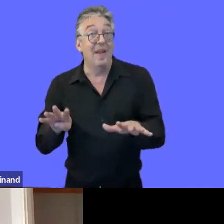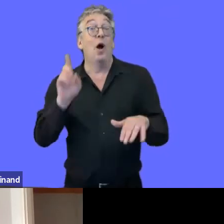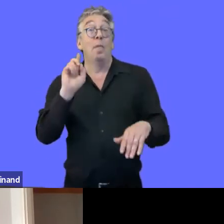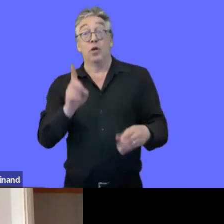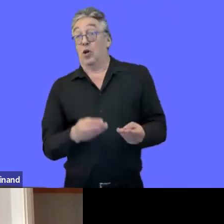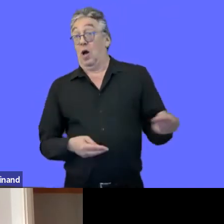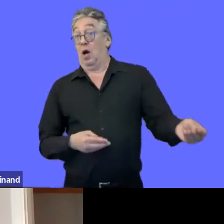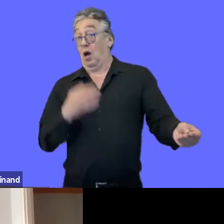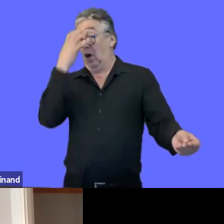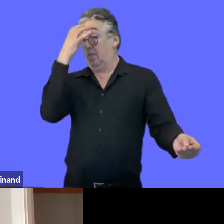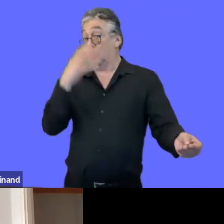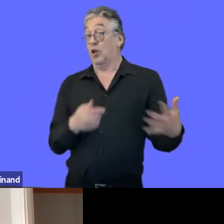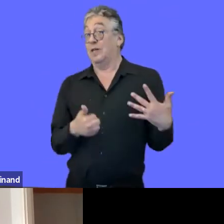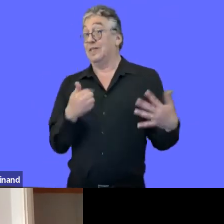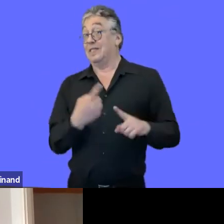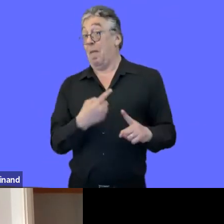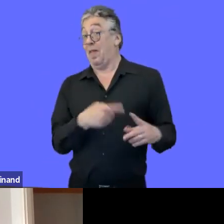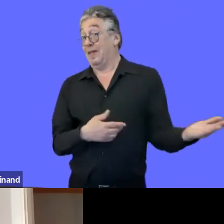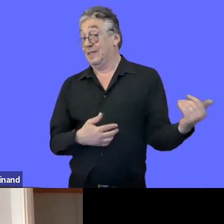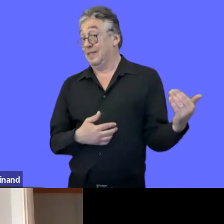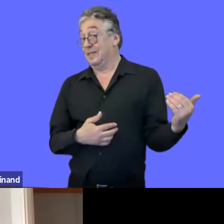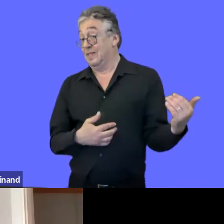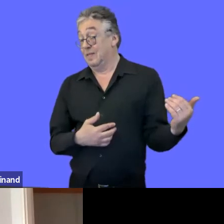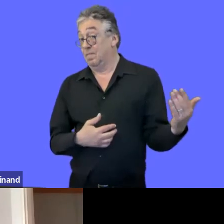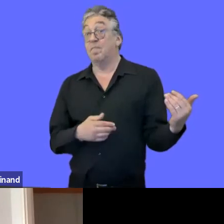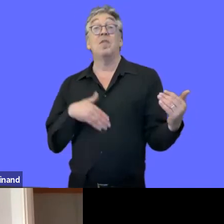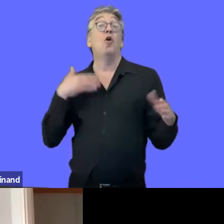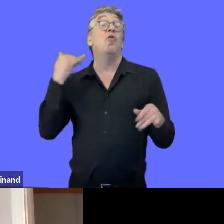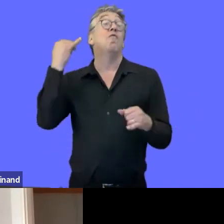and both were finally published in April last year.